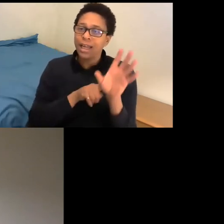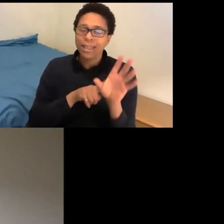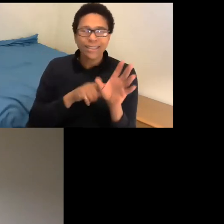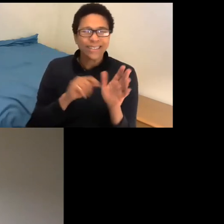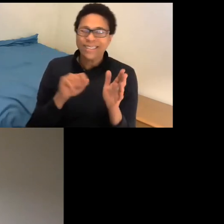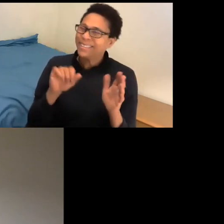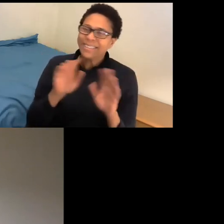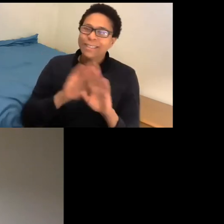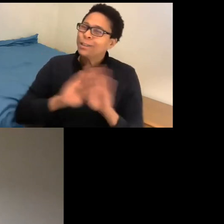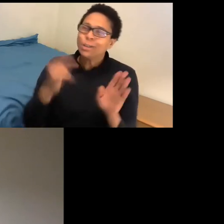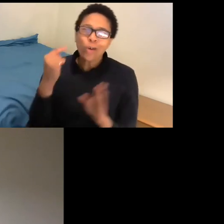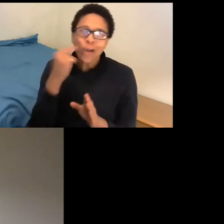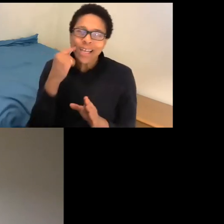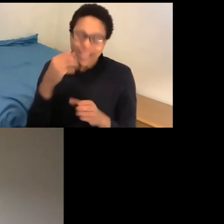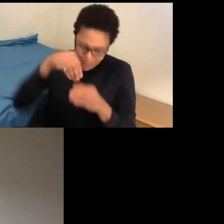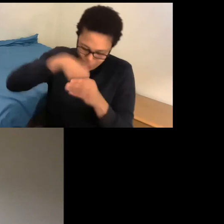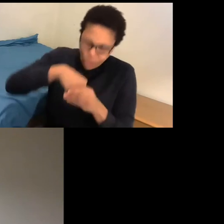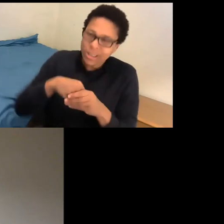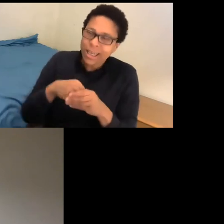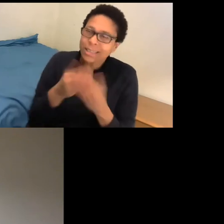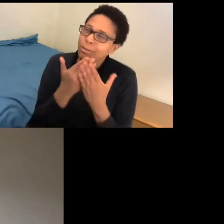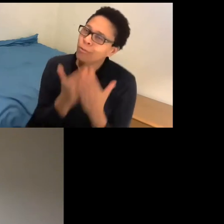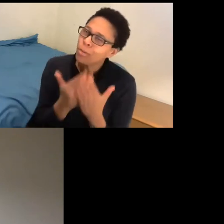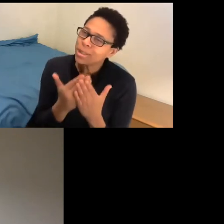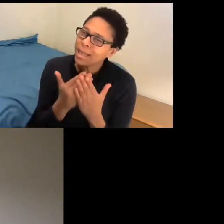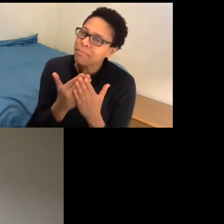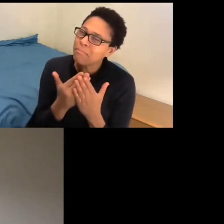thinking about a queer Muslim theology, or a feminist Muslim